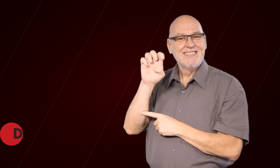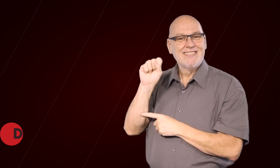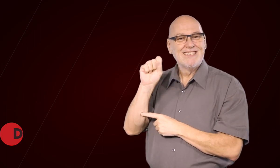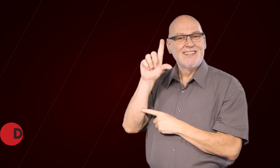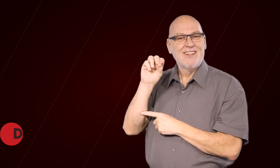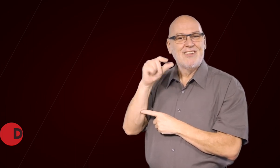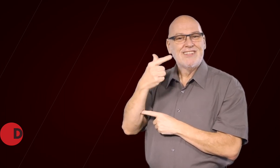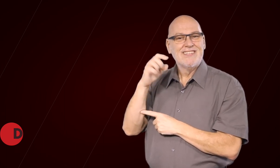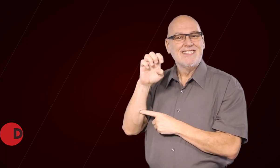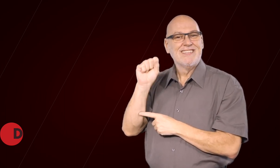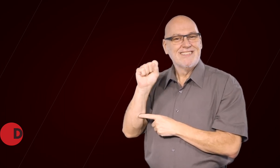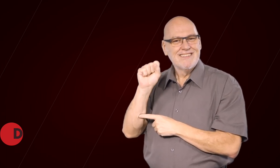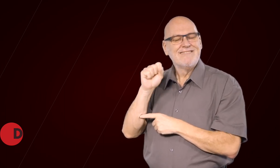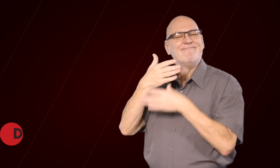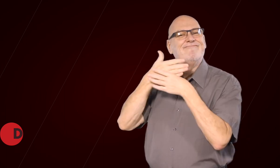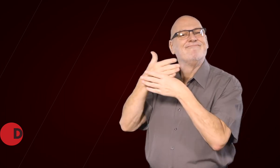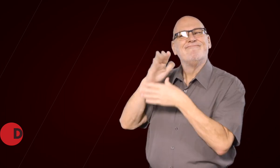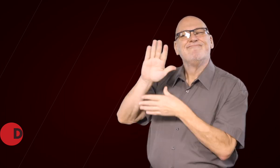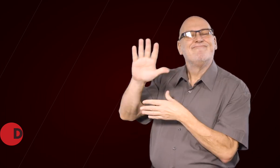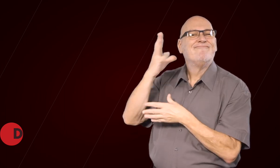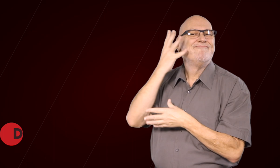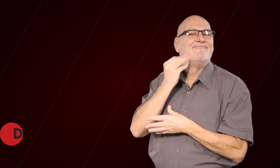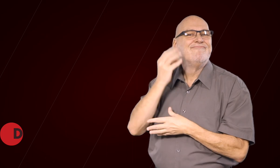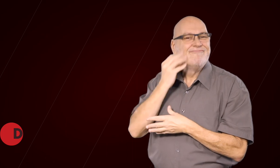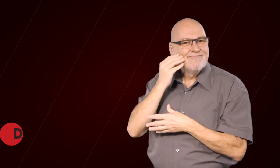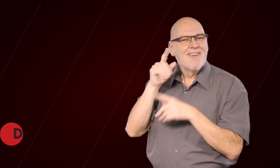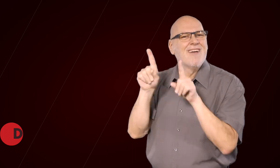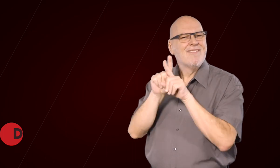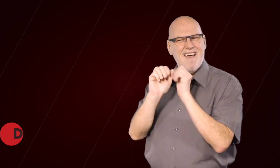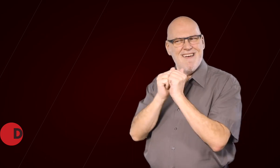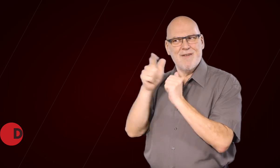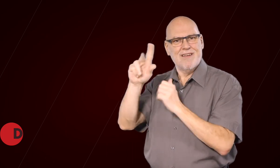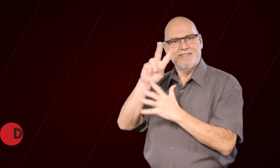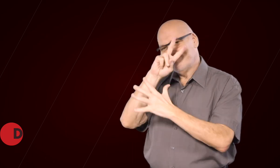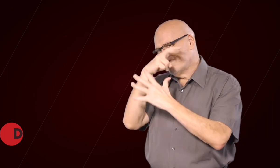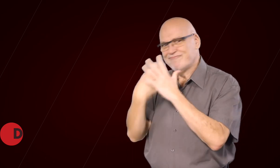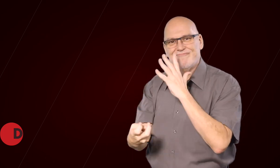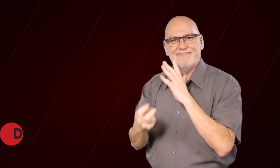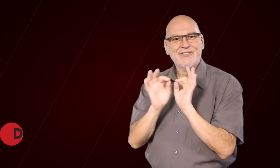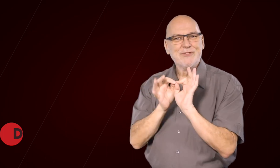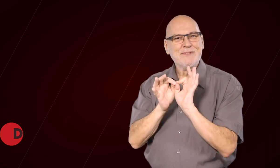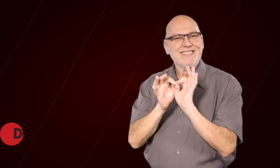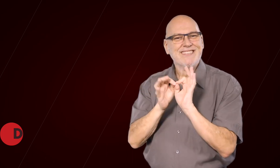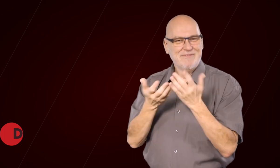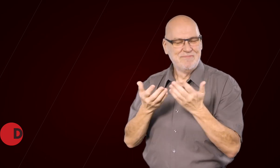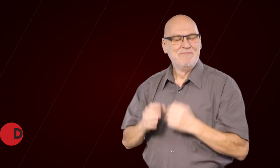to share his background and how he got into interpreting.